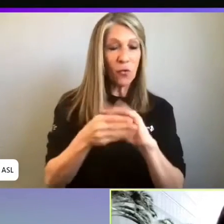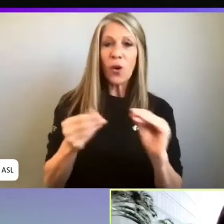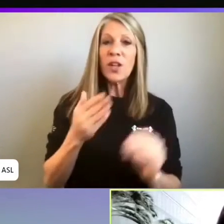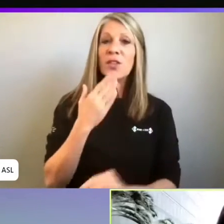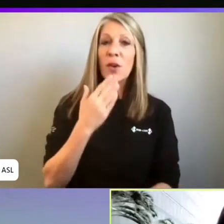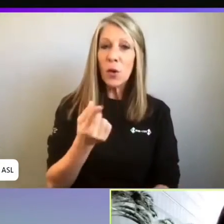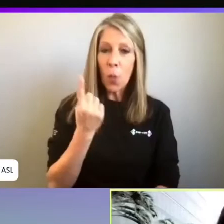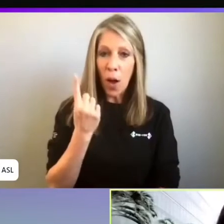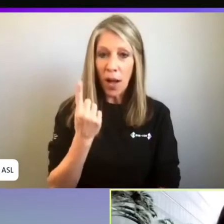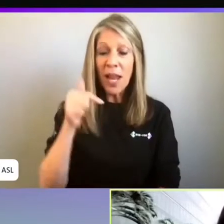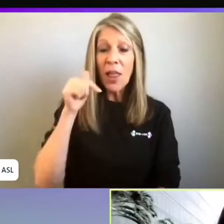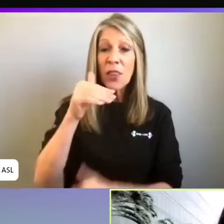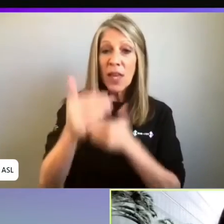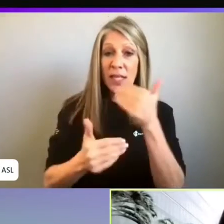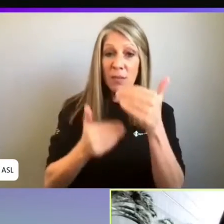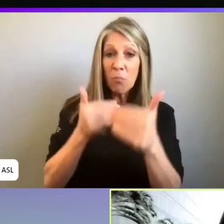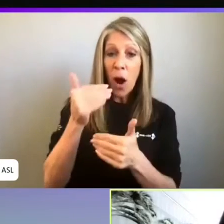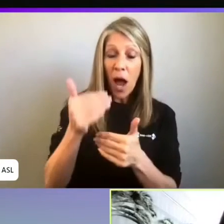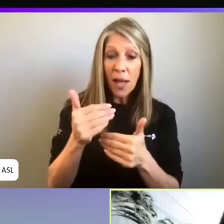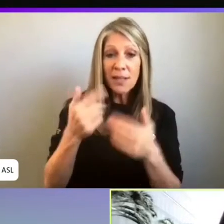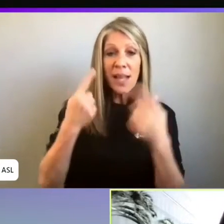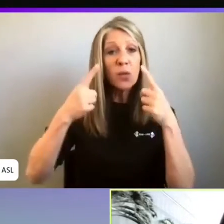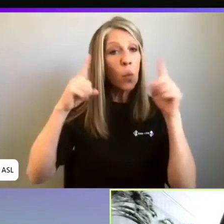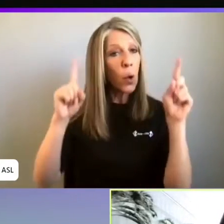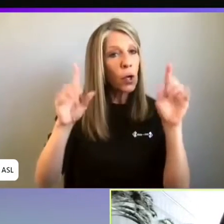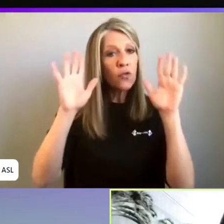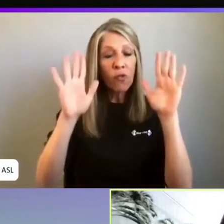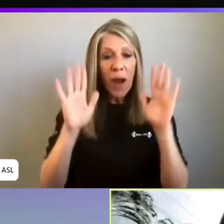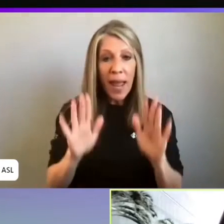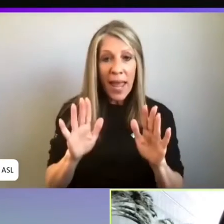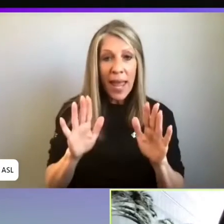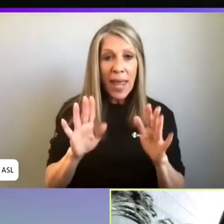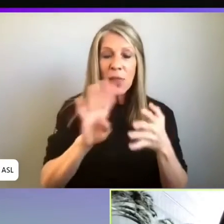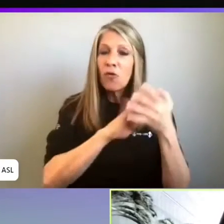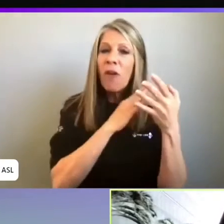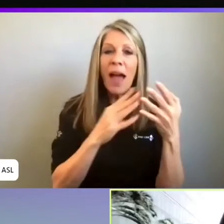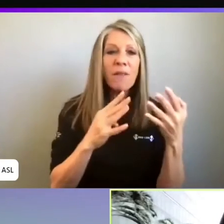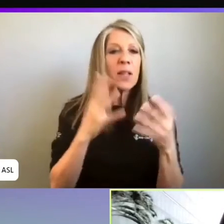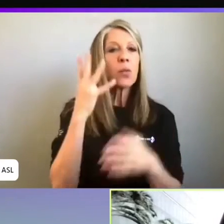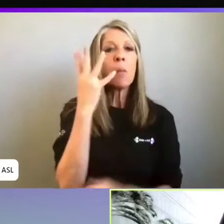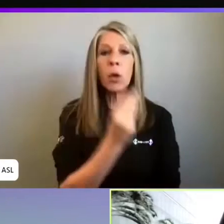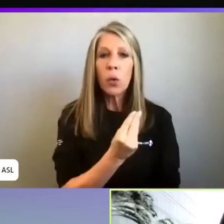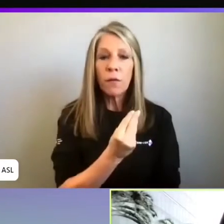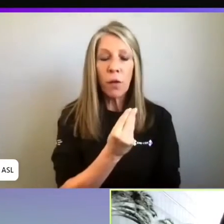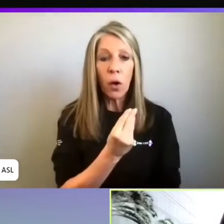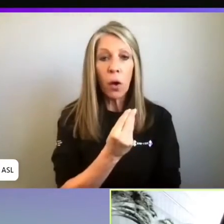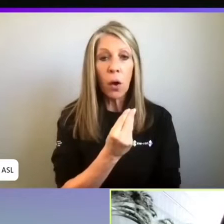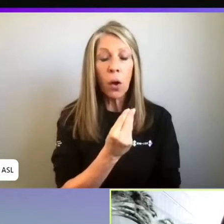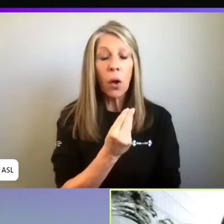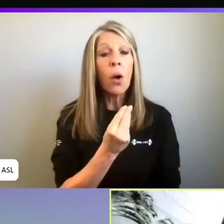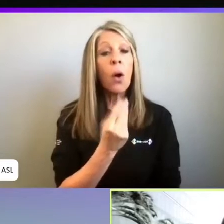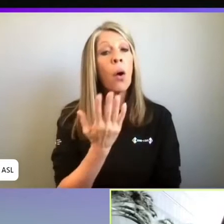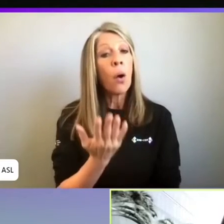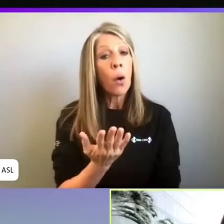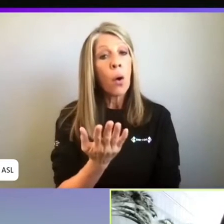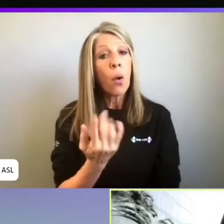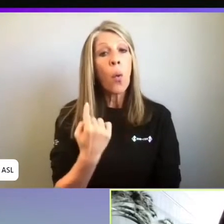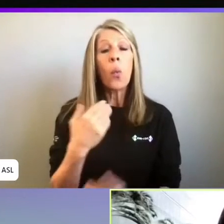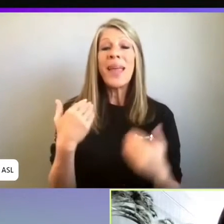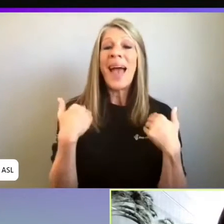that snag which we'll talk about in a second period first and foremost, as you might have been able to figure out, at the end of the story is a good one, and this process